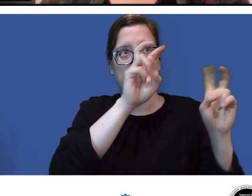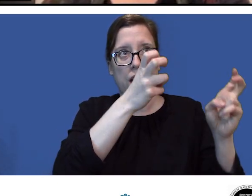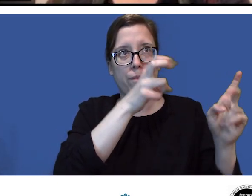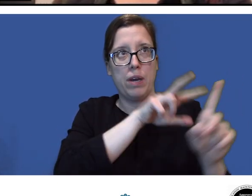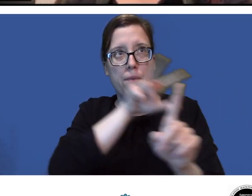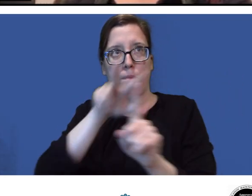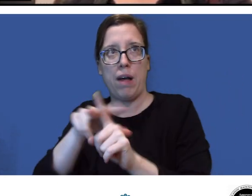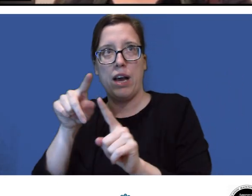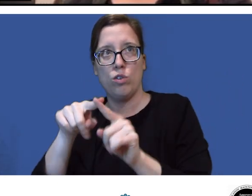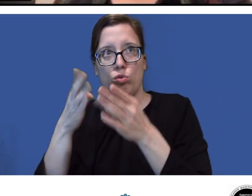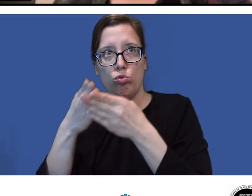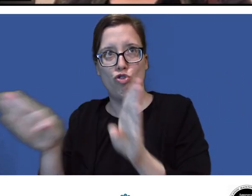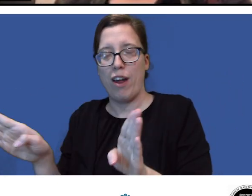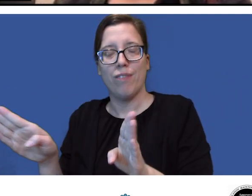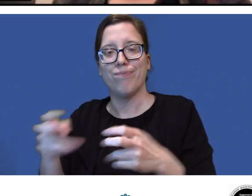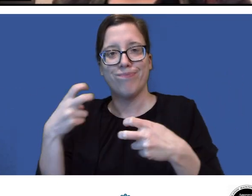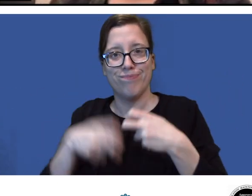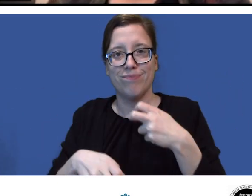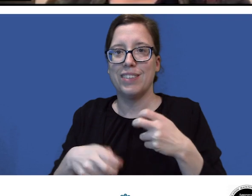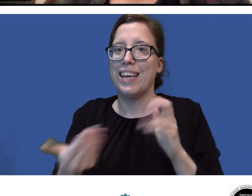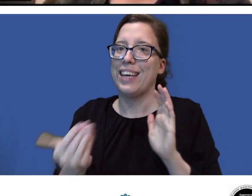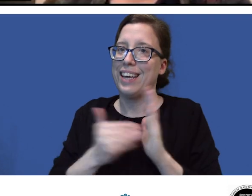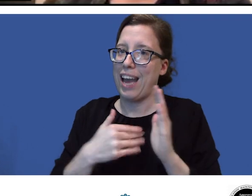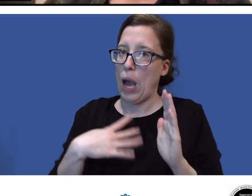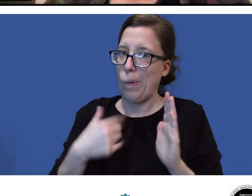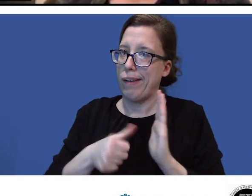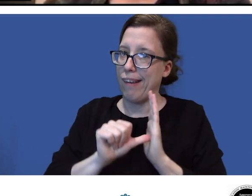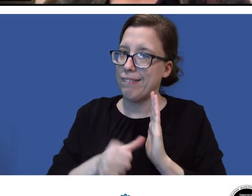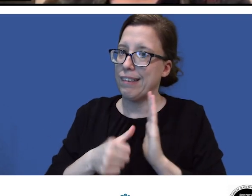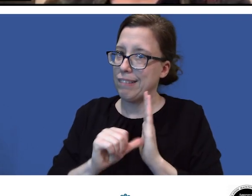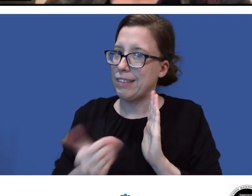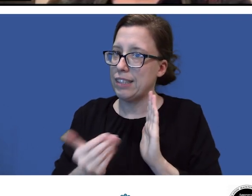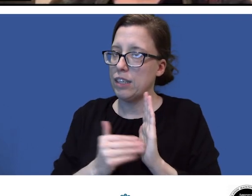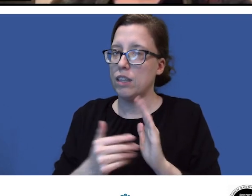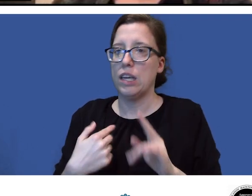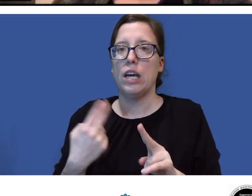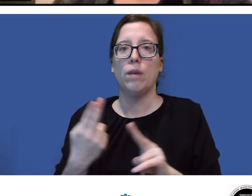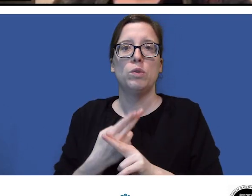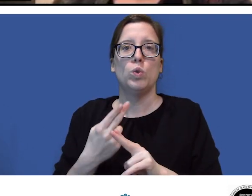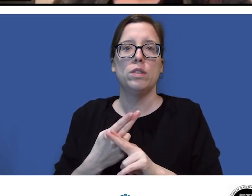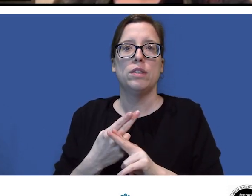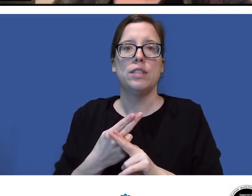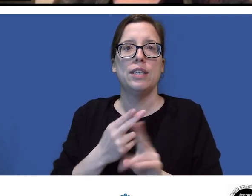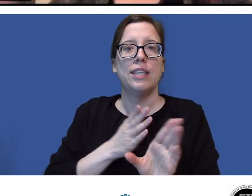I'm using the Educational Psychologist rule that to really remember something, you have to hear it